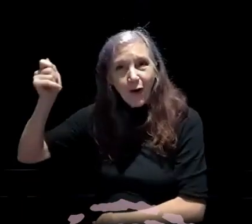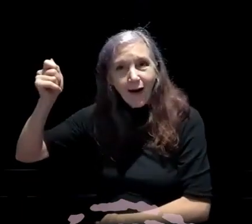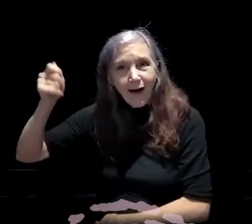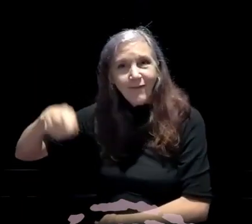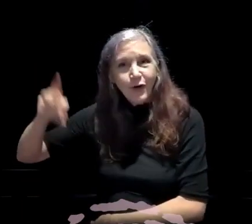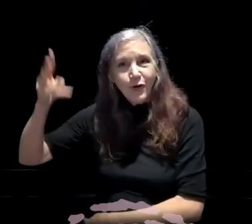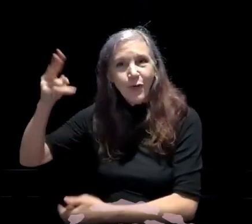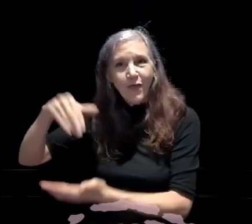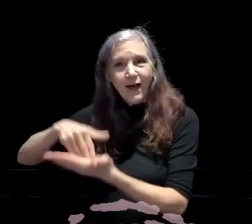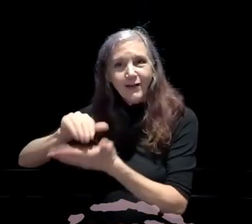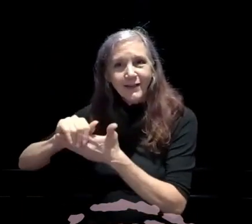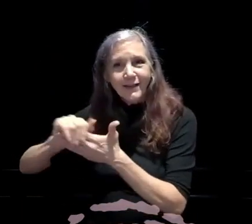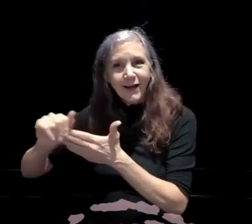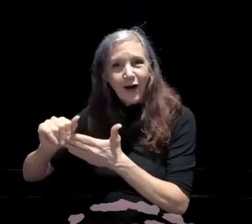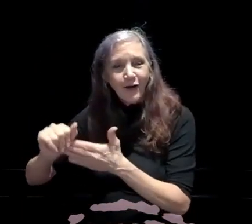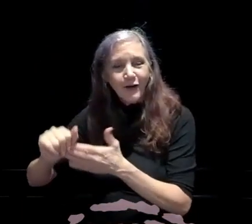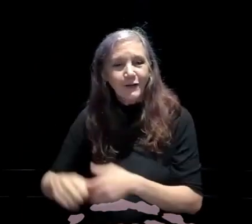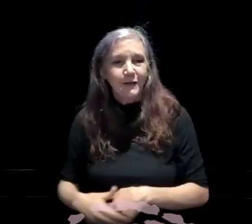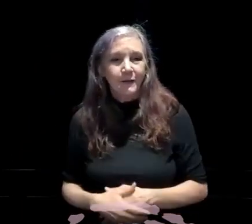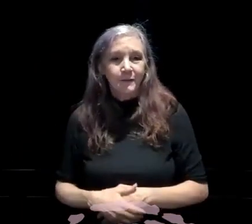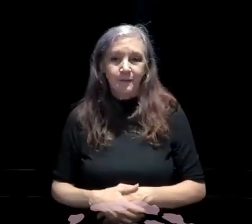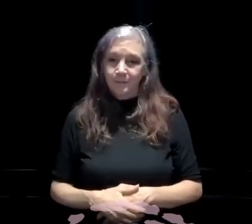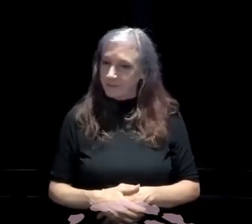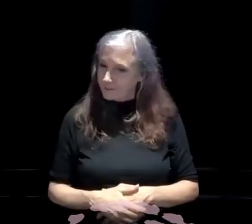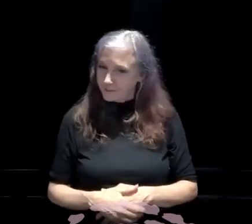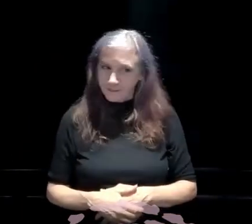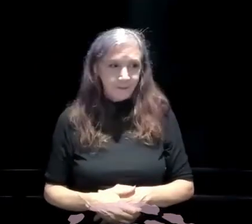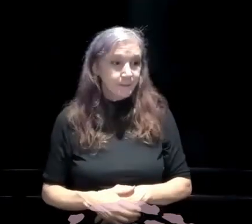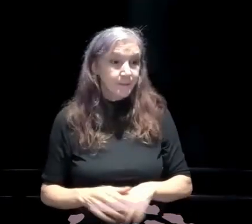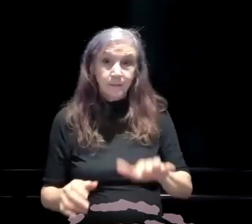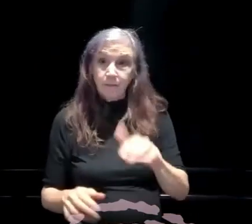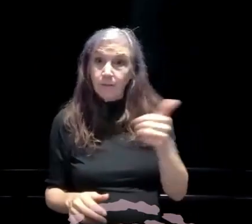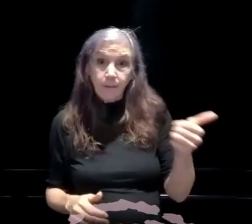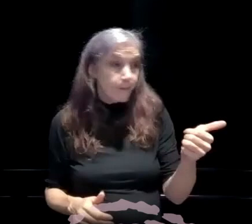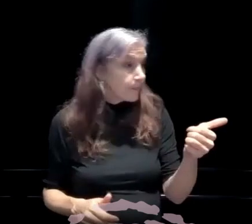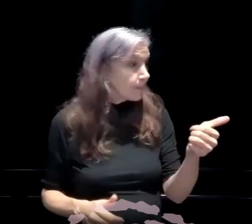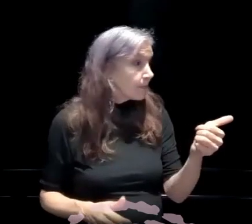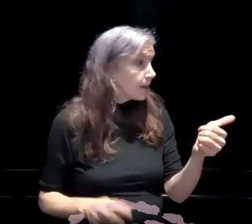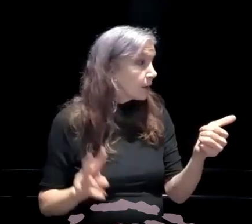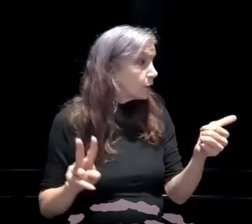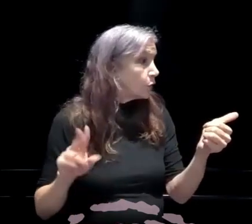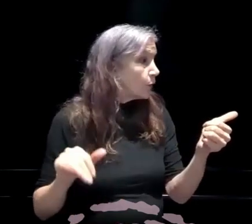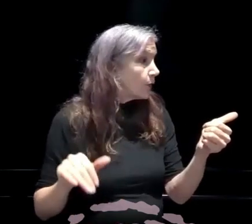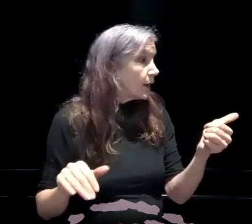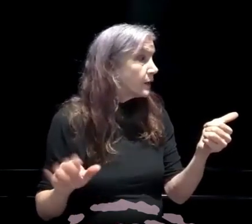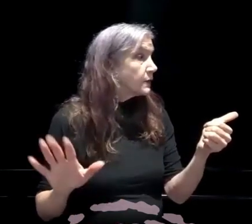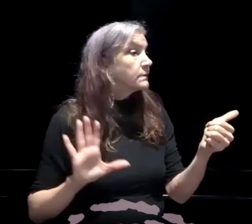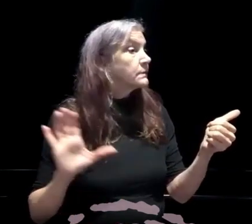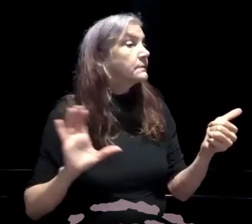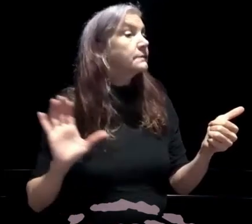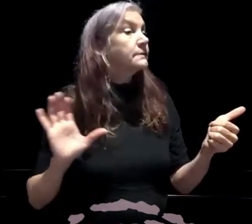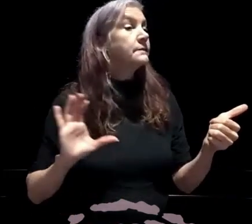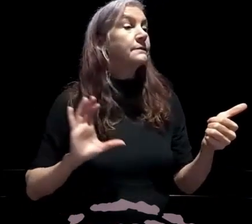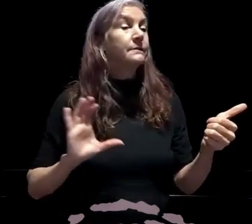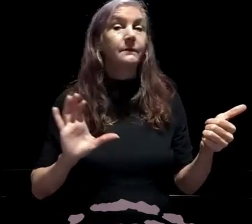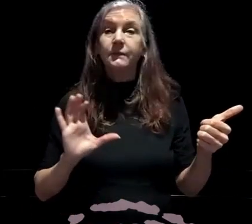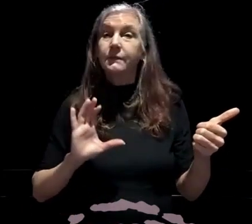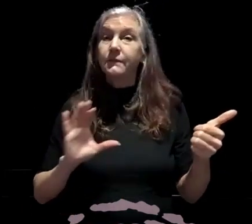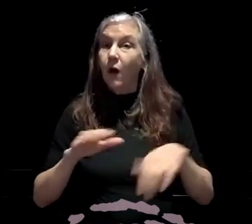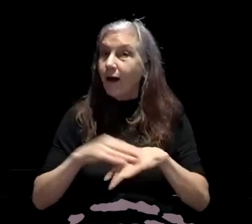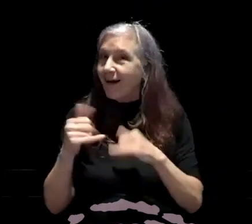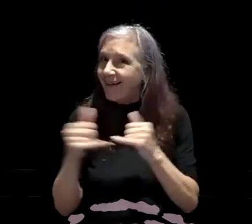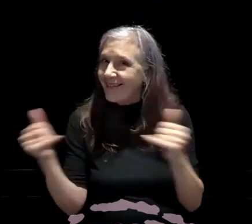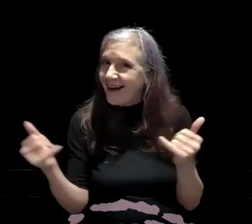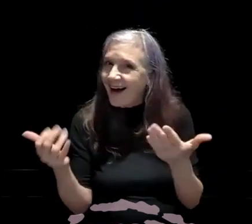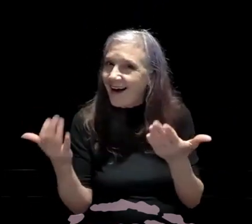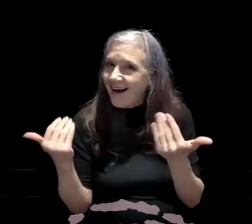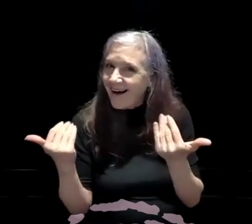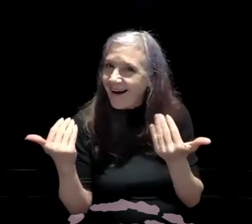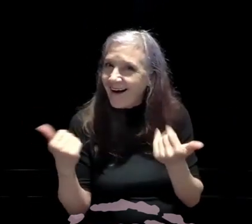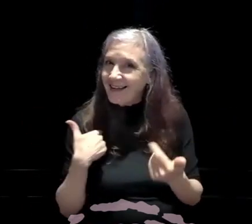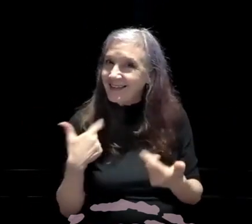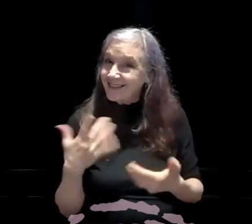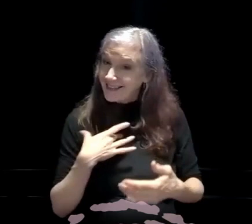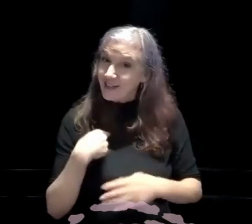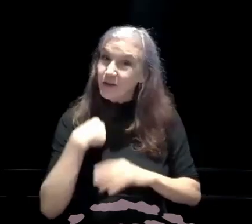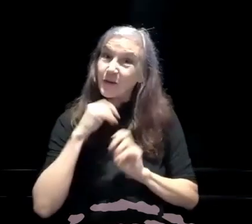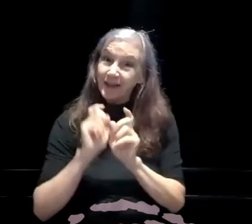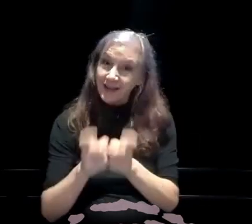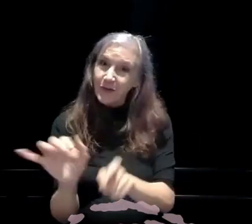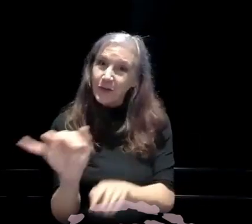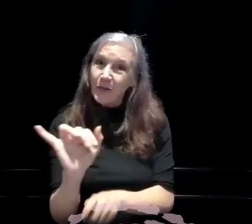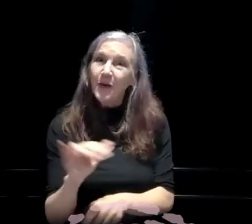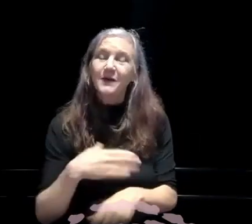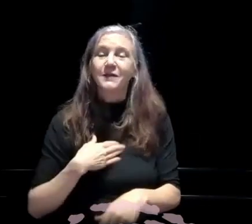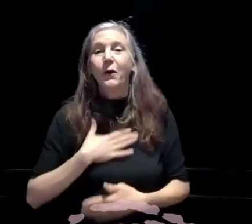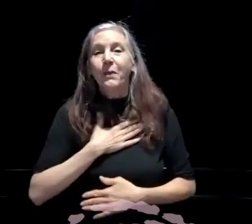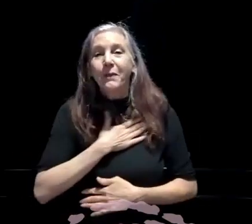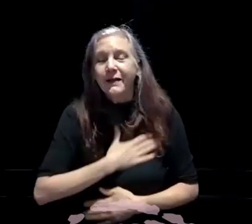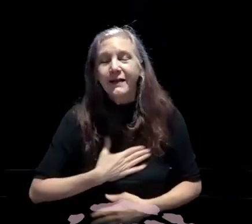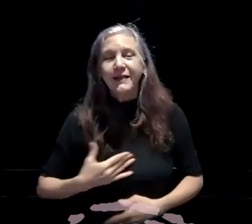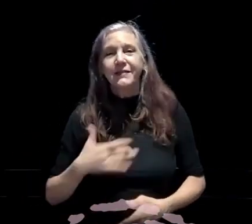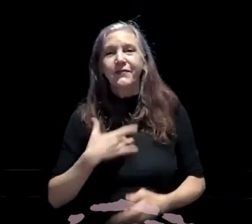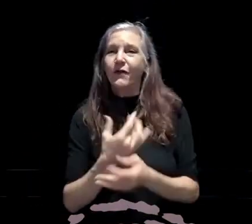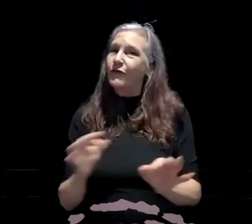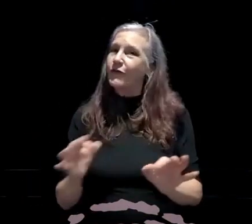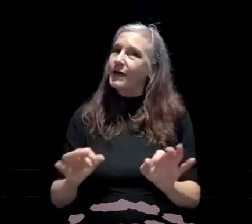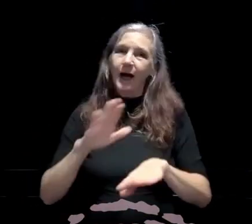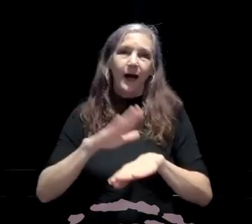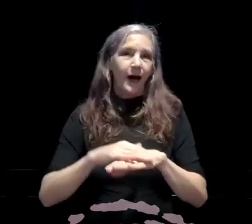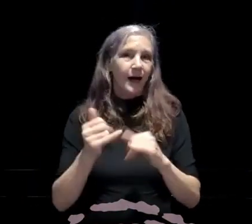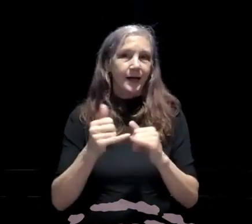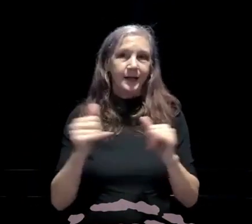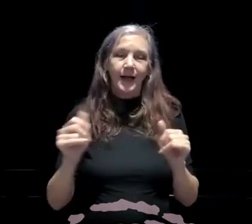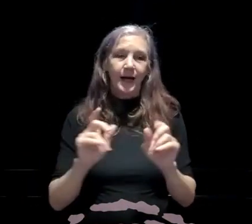Of $2,000 outstanding 2,000 is there anybody else at $2,000 maybe online you'd like to give as well so feel free to give it any point in time to our online guests.